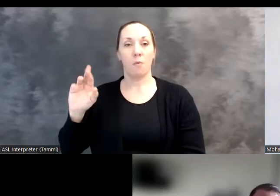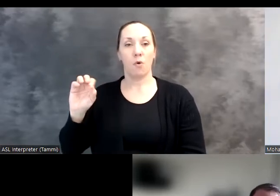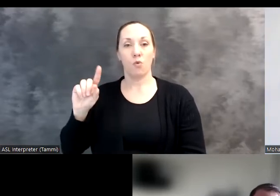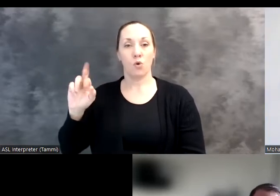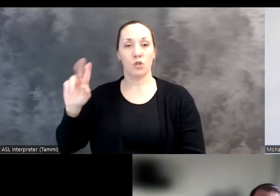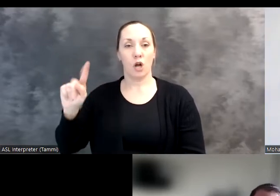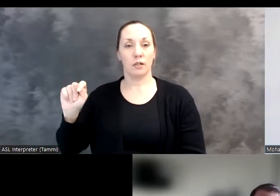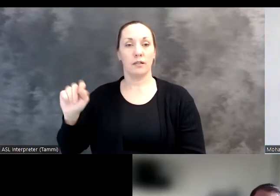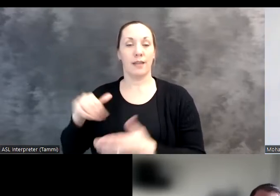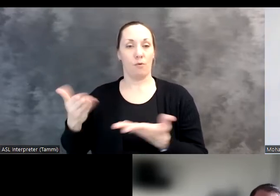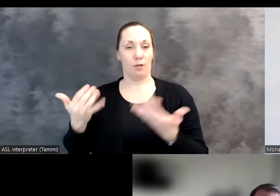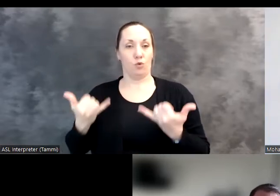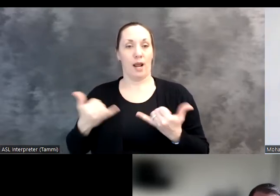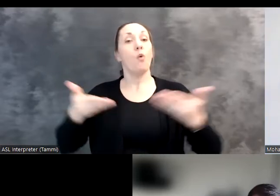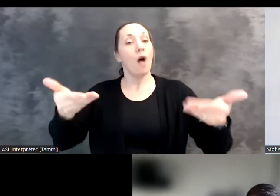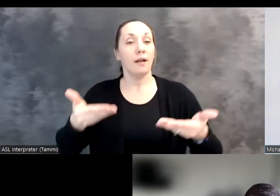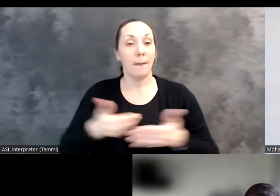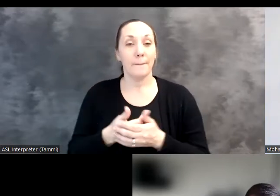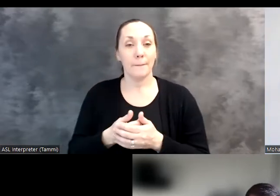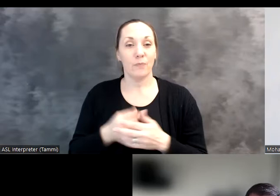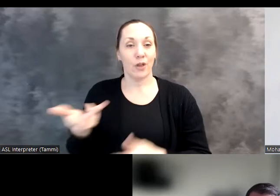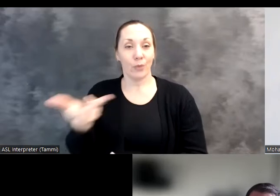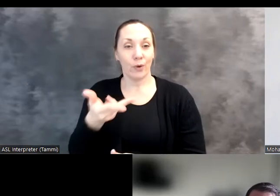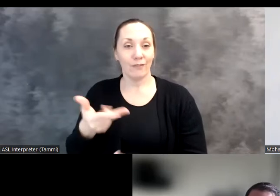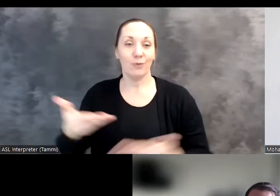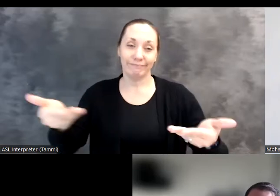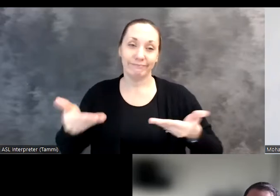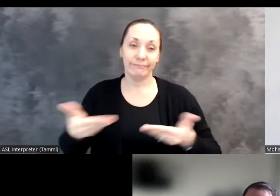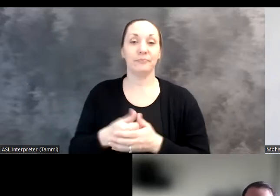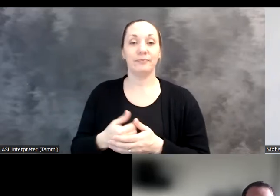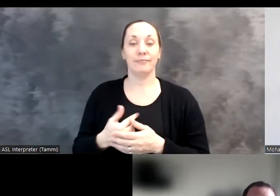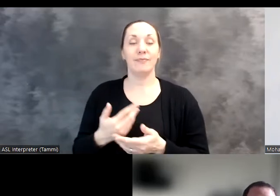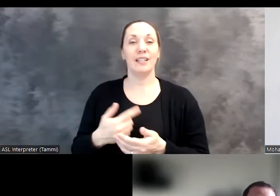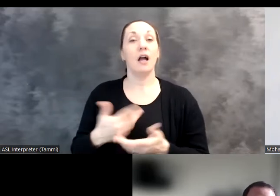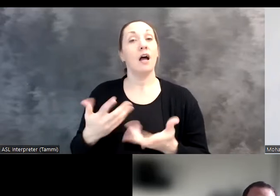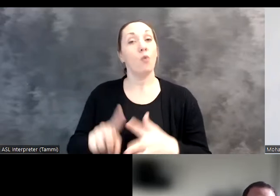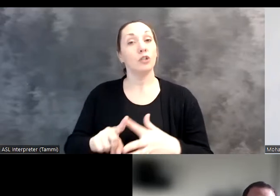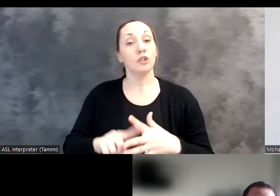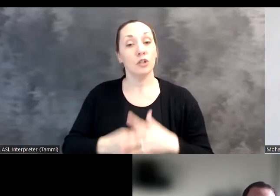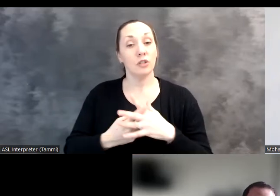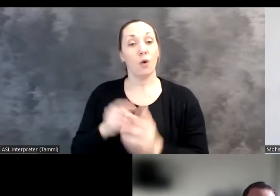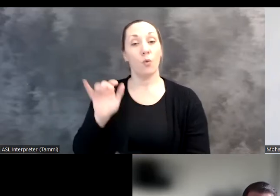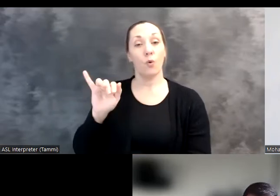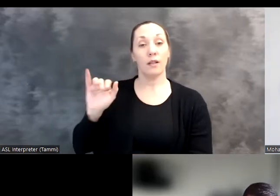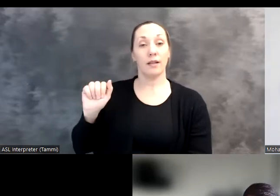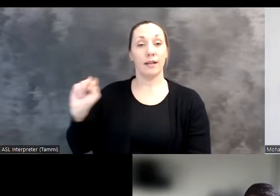panelist, then Steve Tyler, and then Thomas Broussard who will be with us today. Welcome, the three